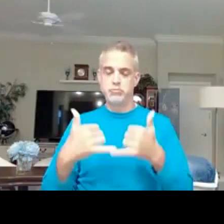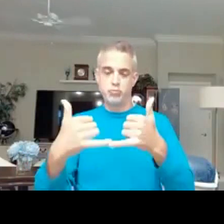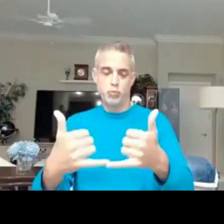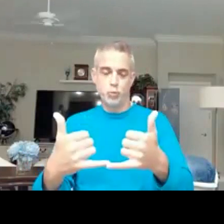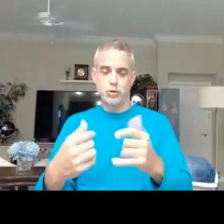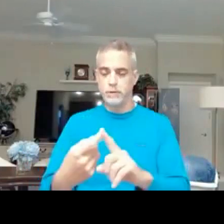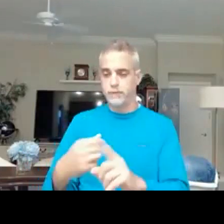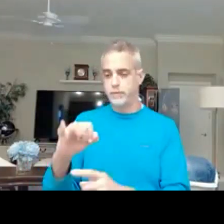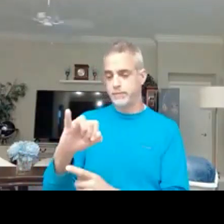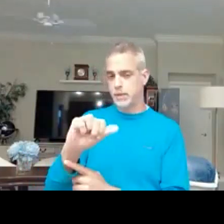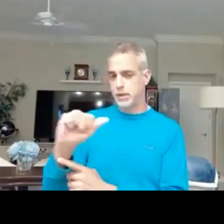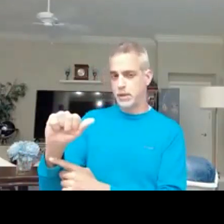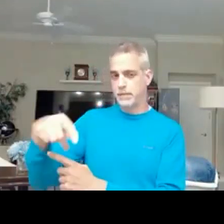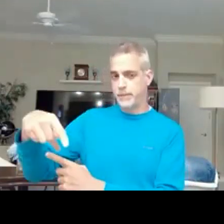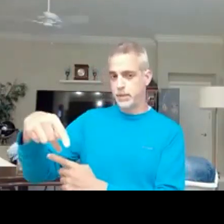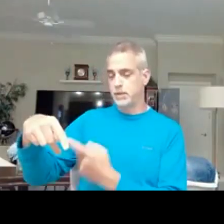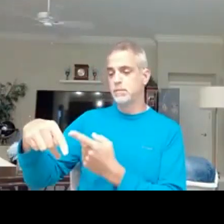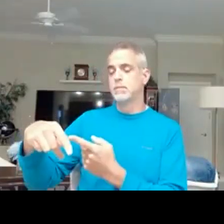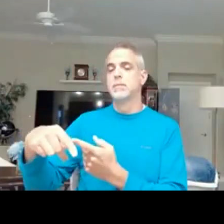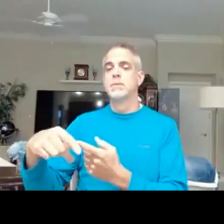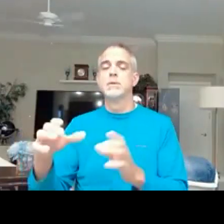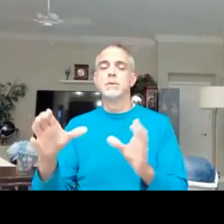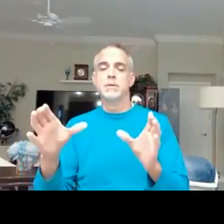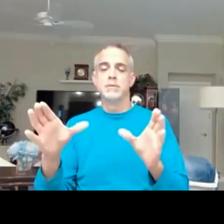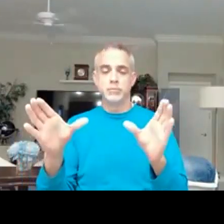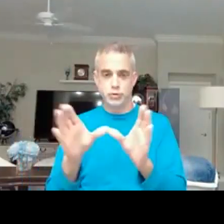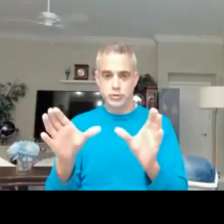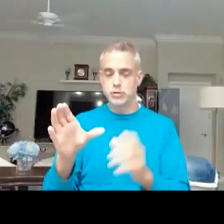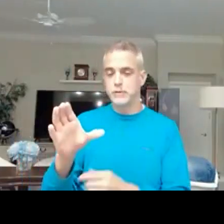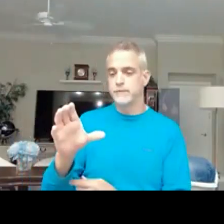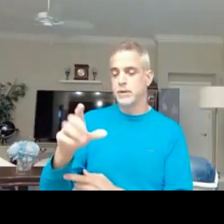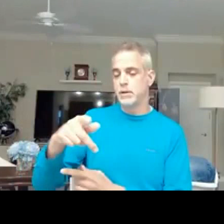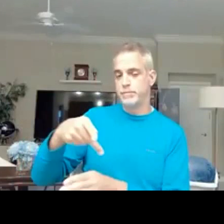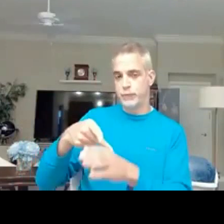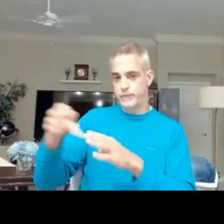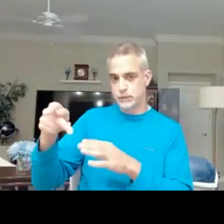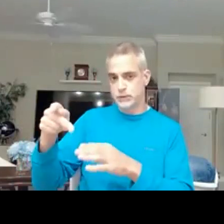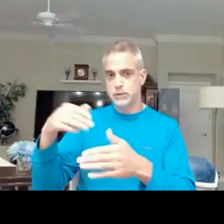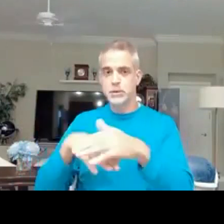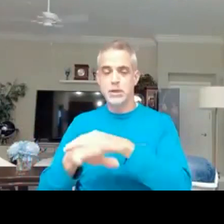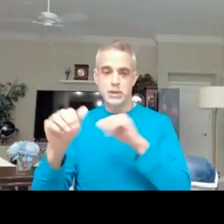I also recently got certified through IAAP. So, I'm excited